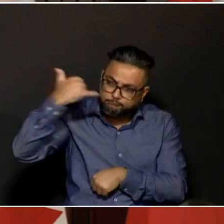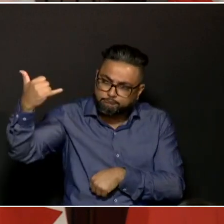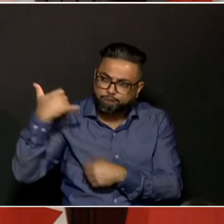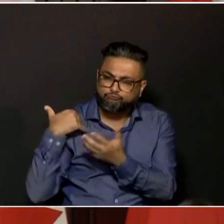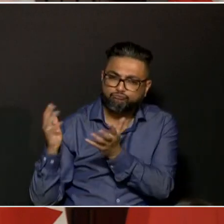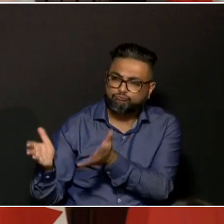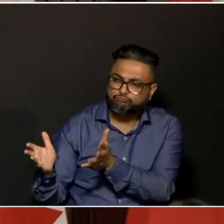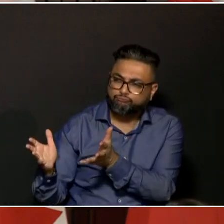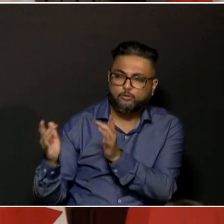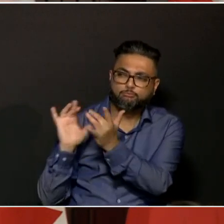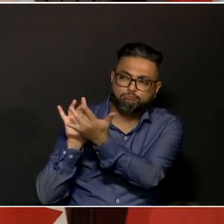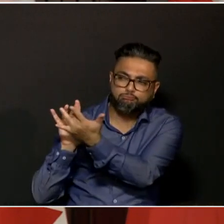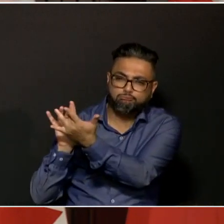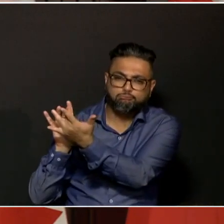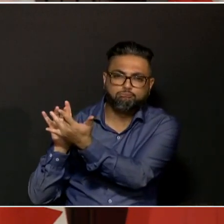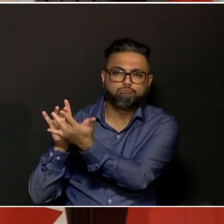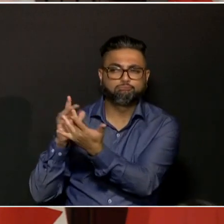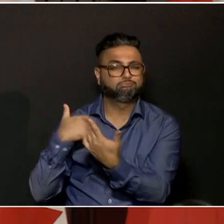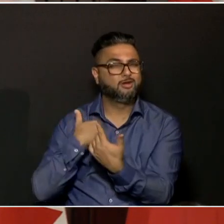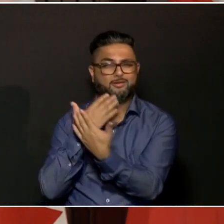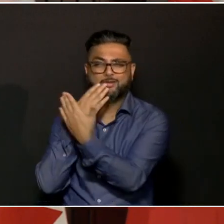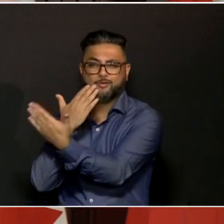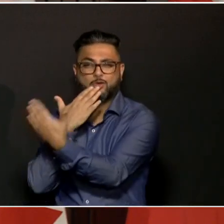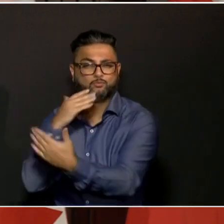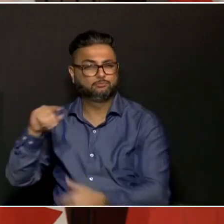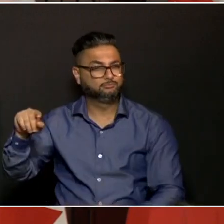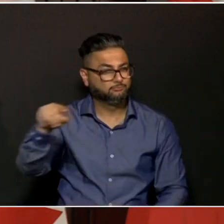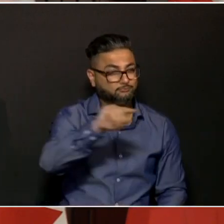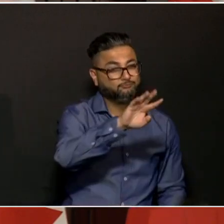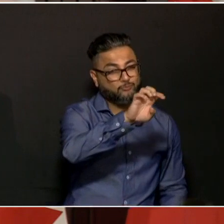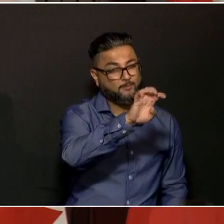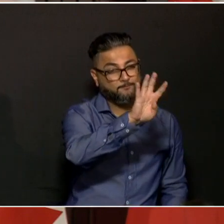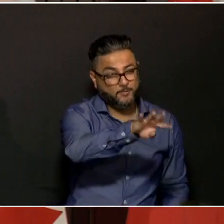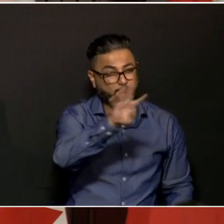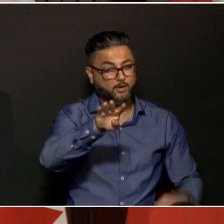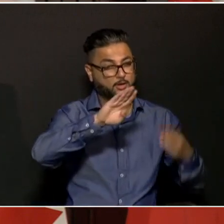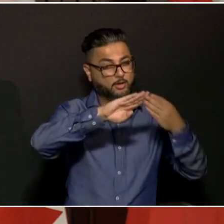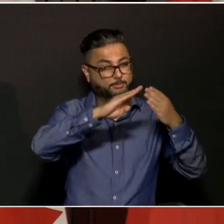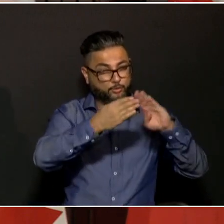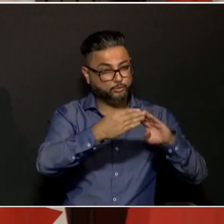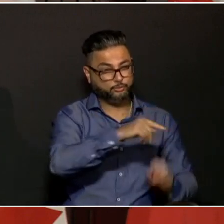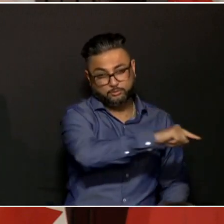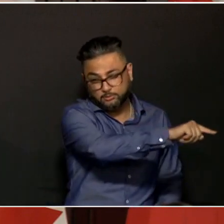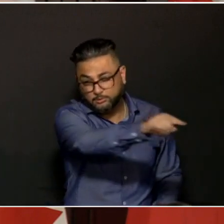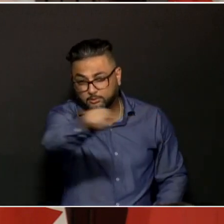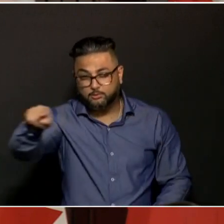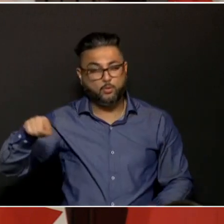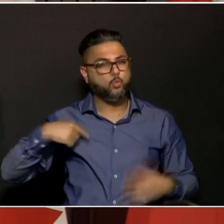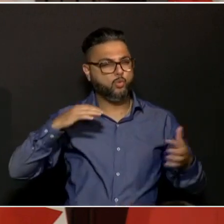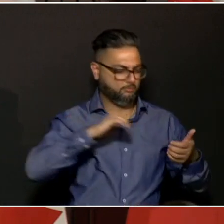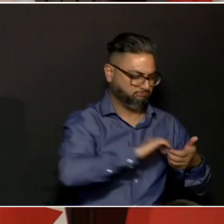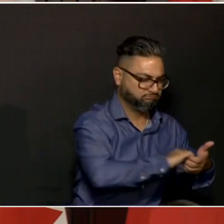so I am so grateful all for hundred 40 for municipalities are working as one